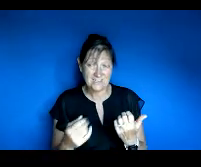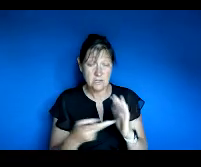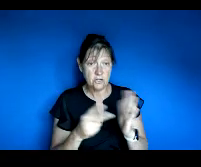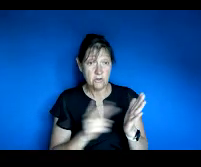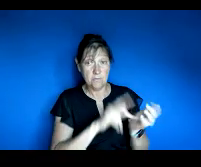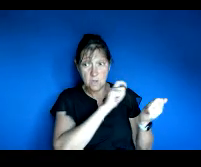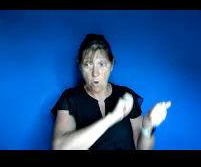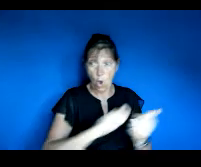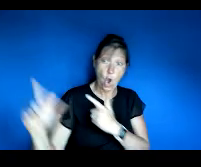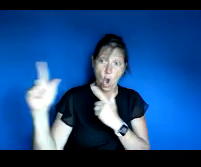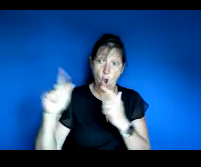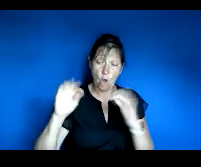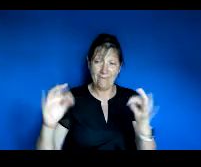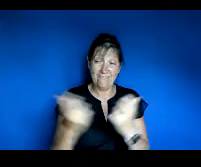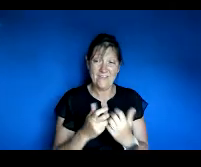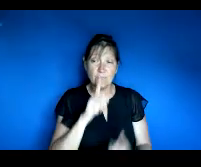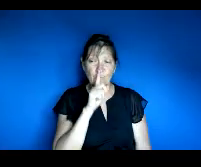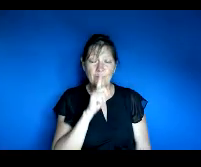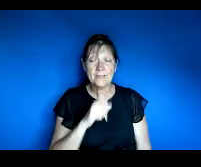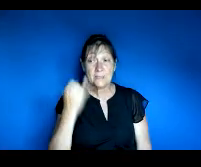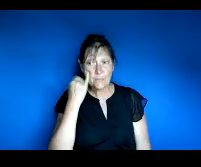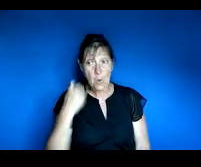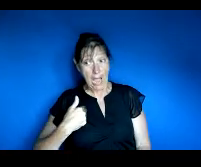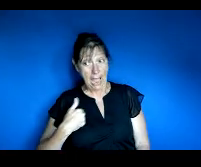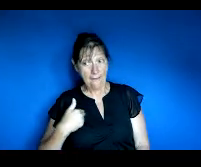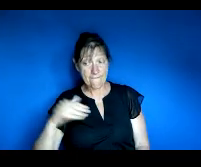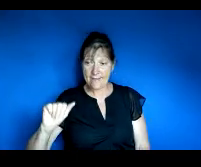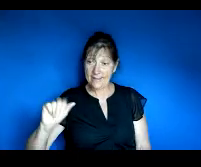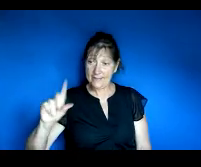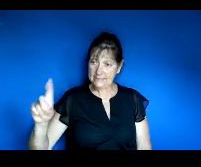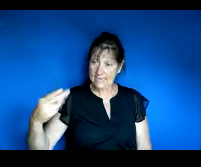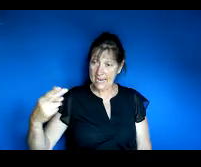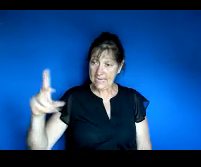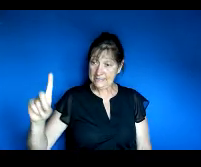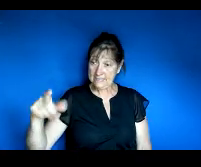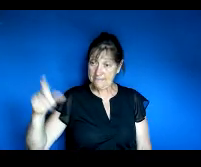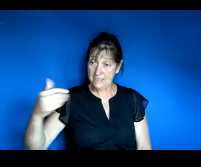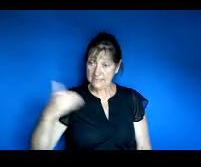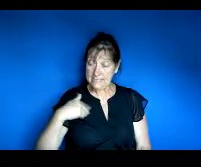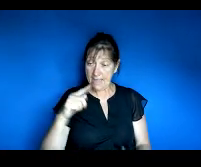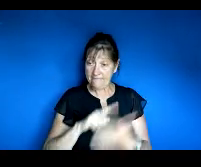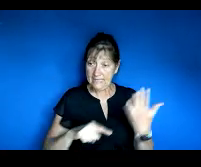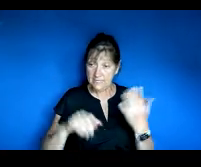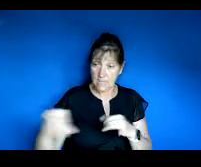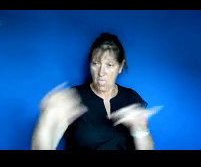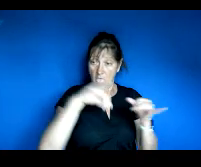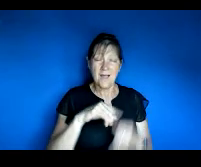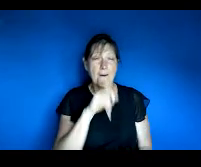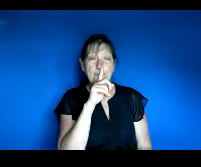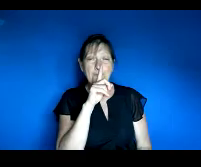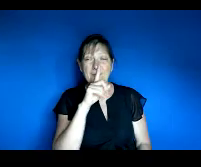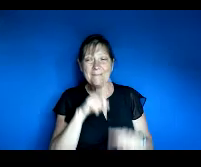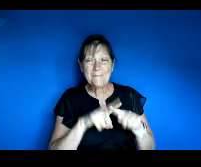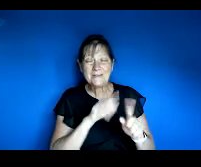It's not, you know, "I have ADHD. Therefore, I get these accommodations." It really comes down to the individual's lived experience,